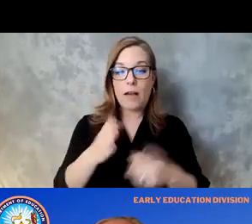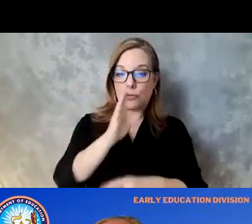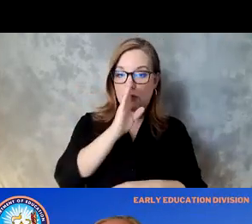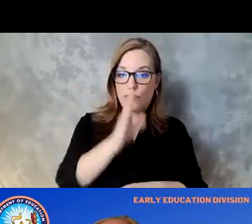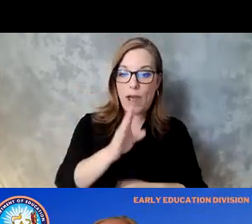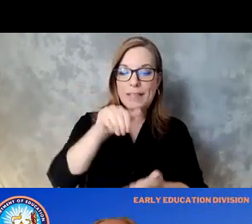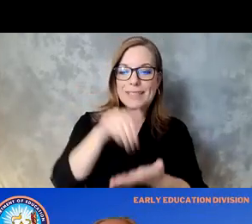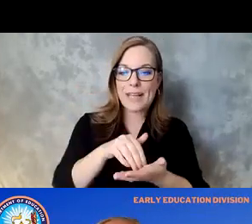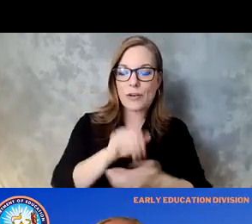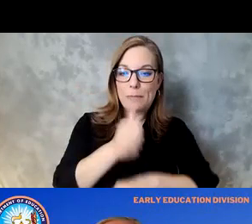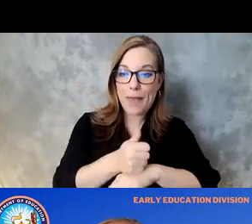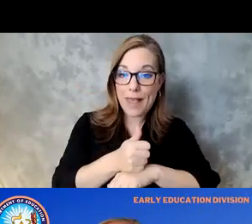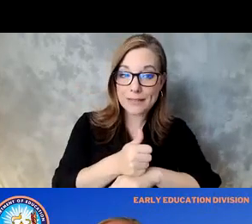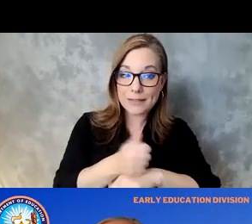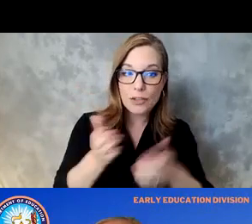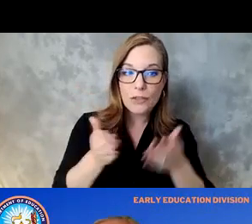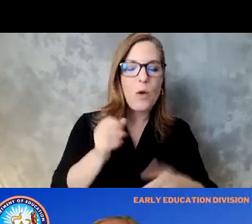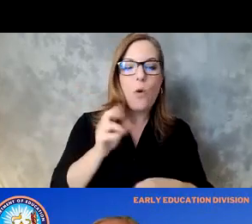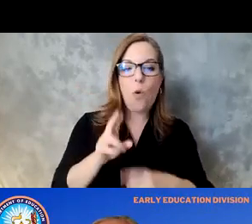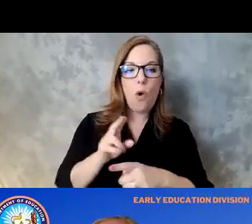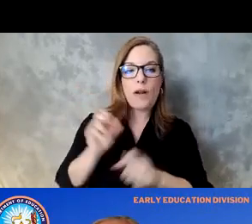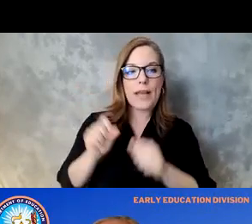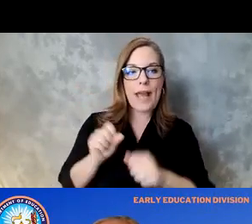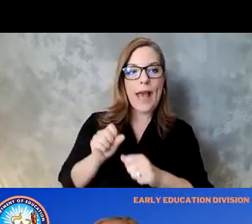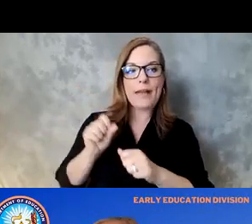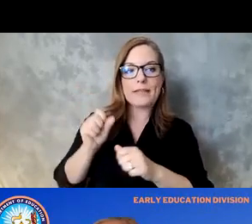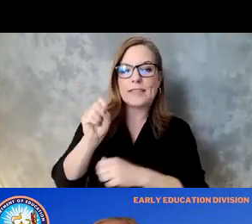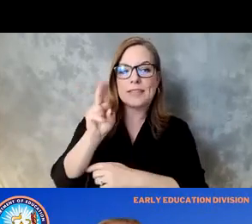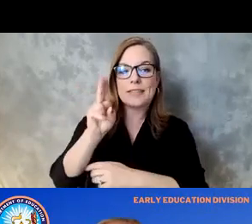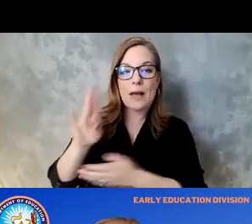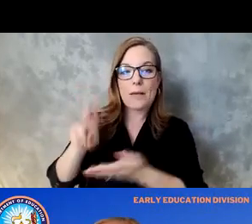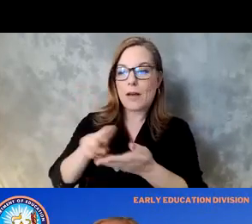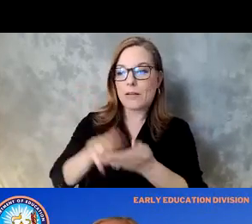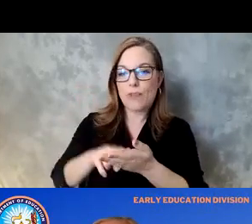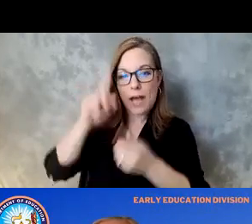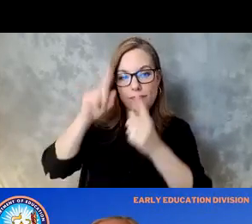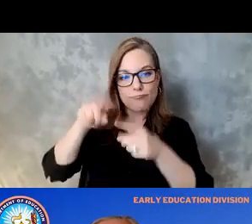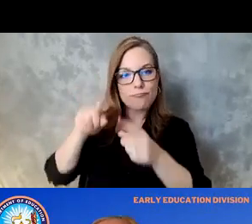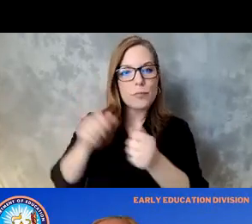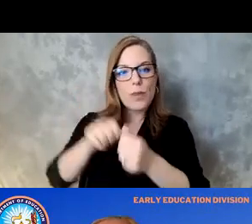services. They can sub-contract services with another entity including community-based organizations.